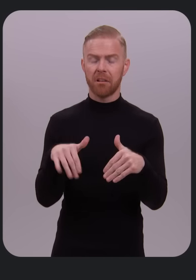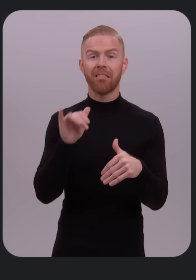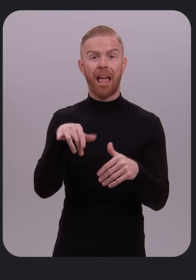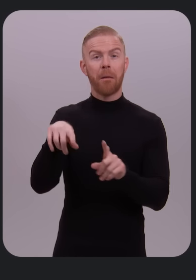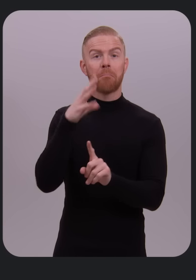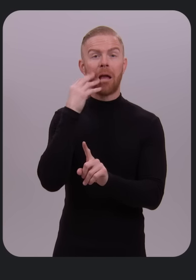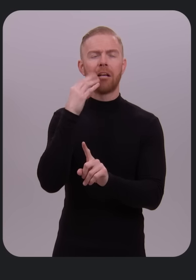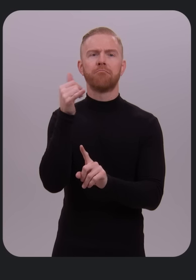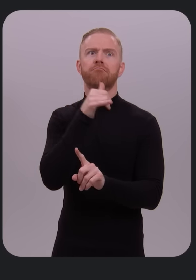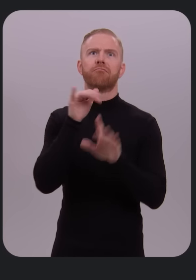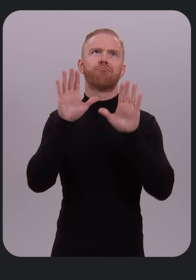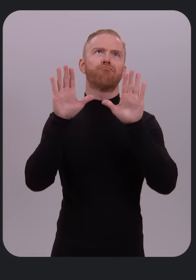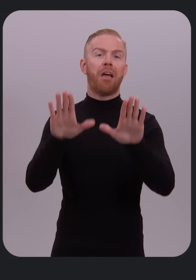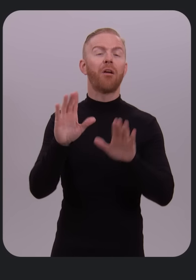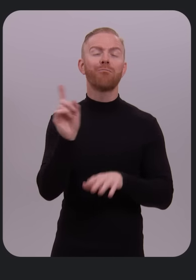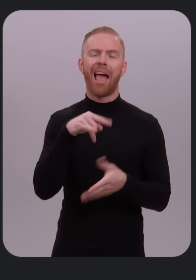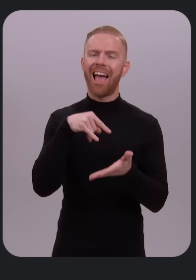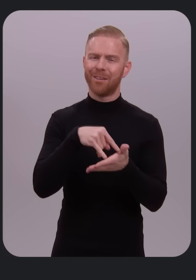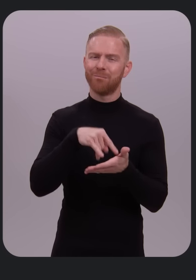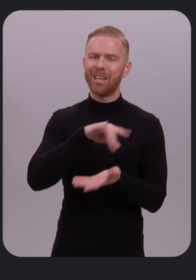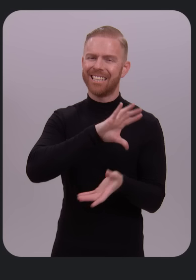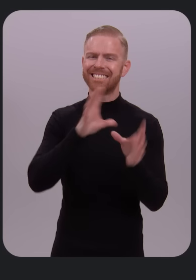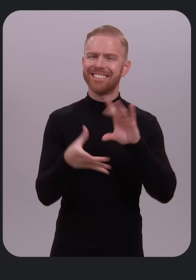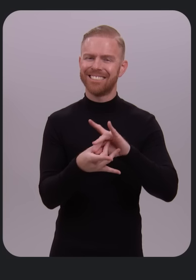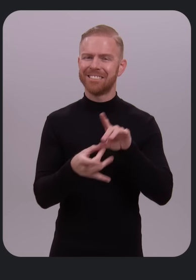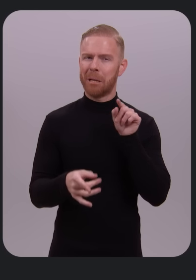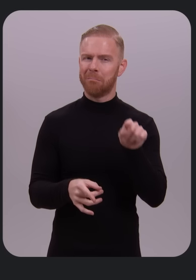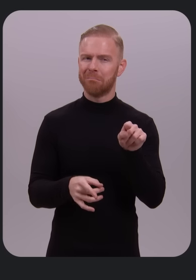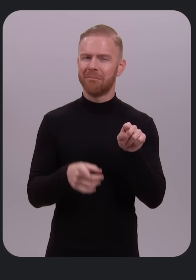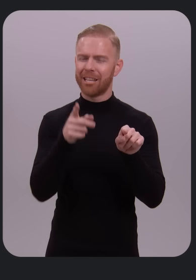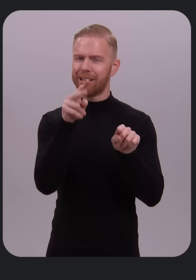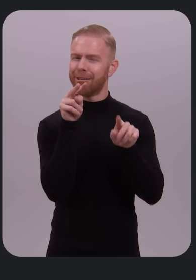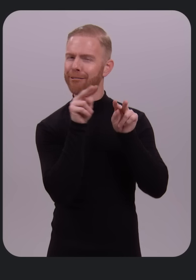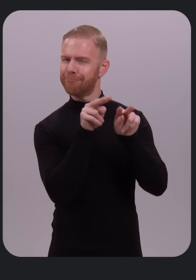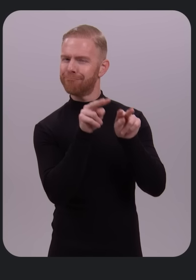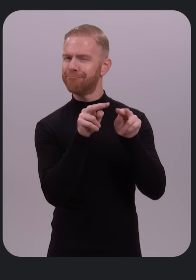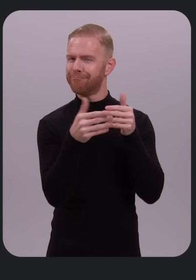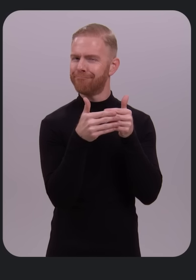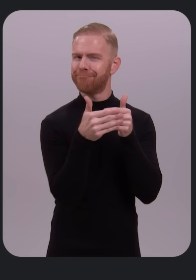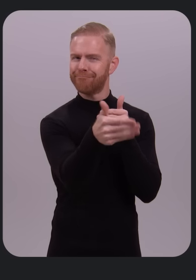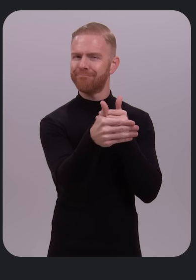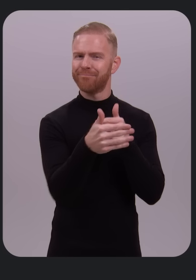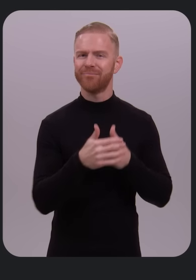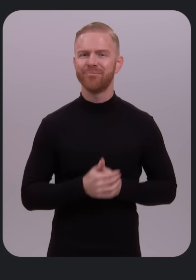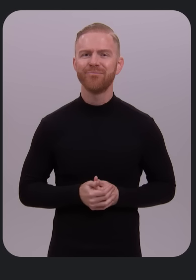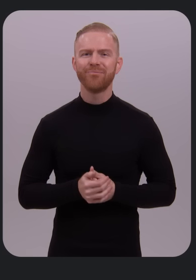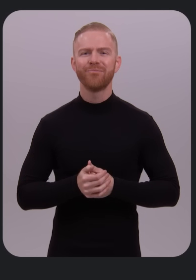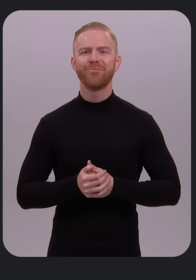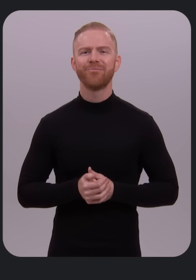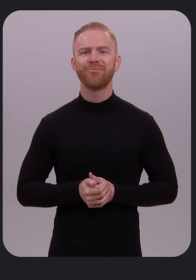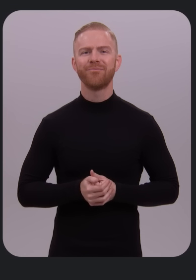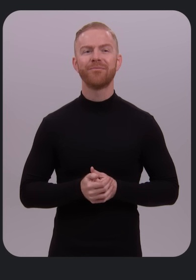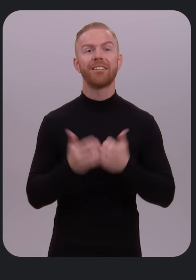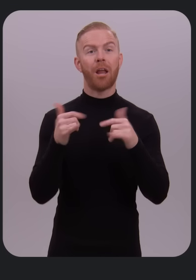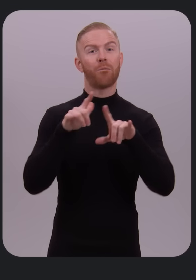across the entire ecosystem. So stay tuned for more. All right, real-time interaction is amazing,